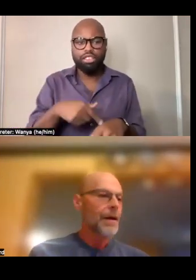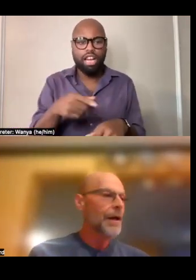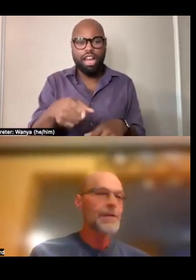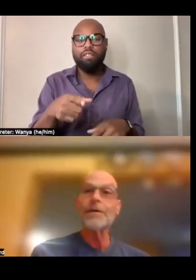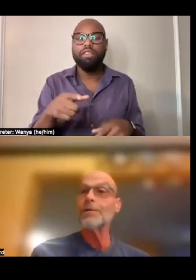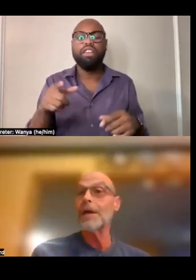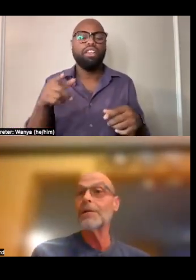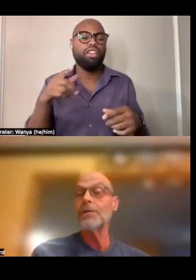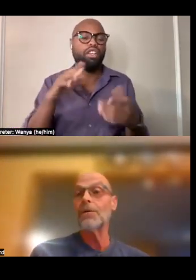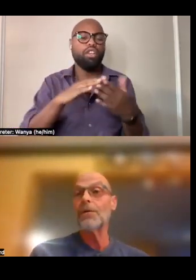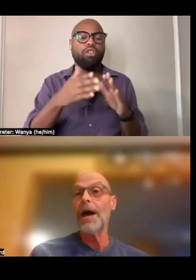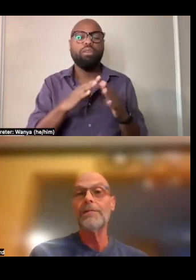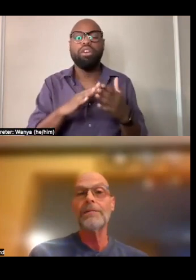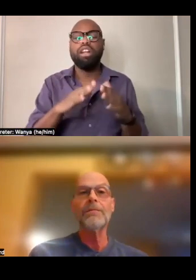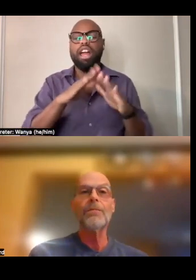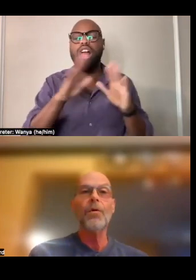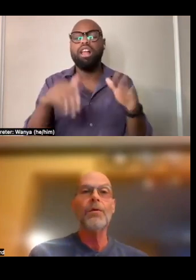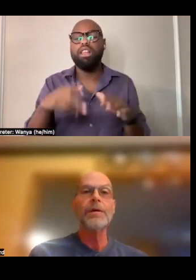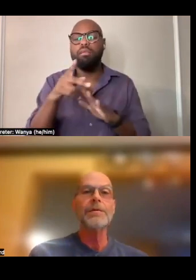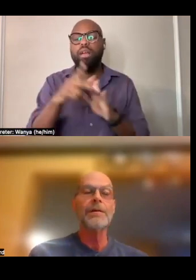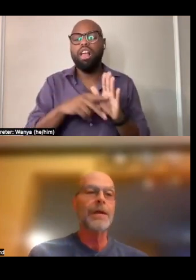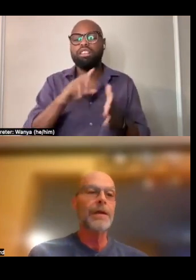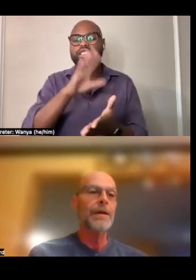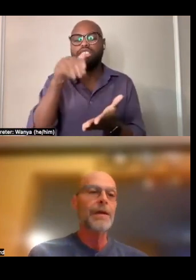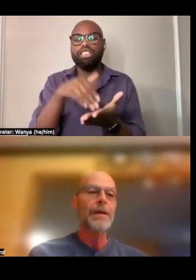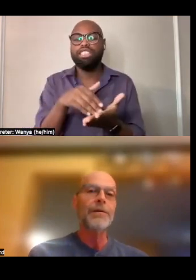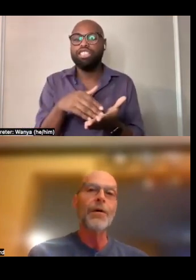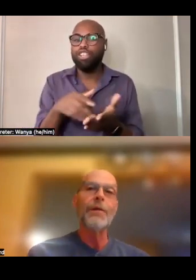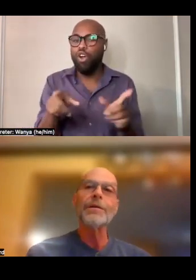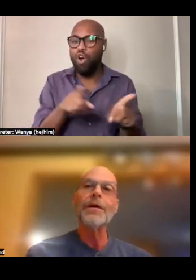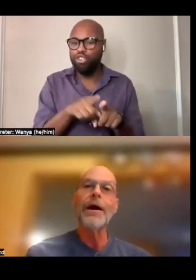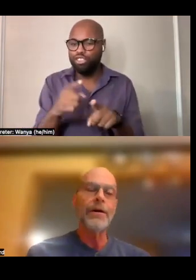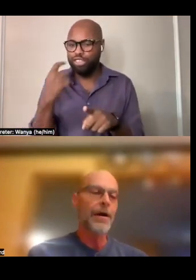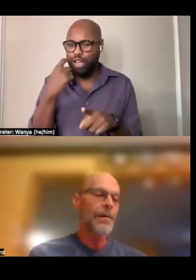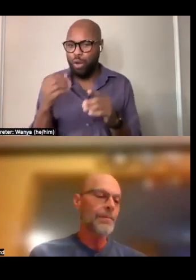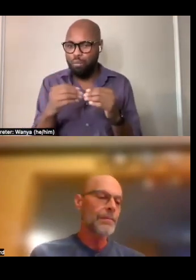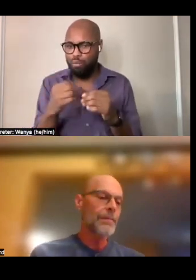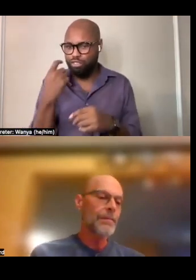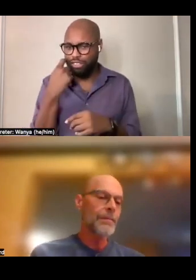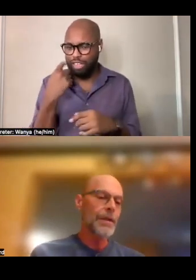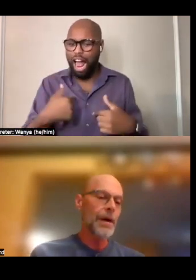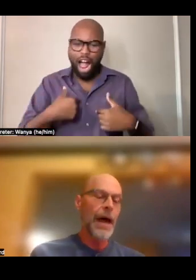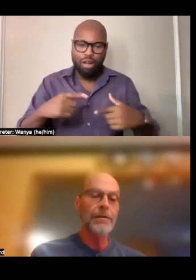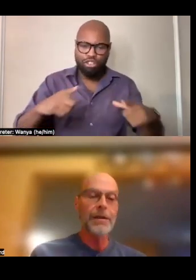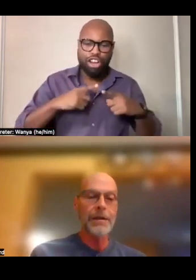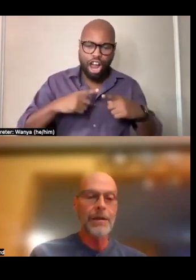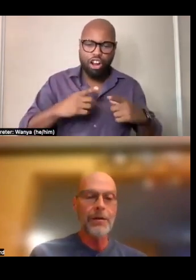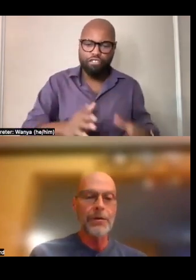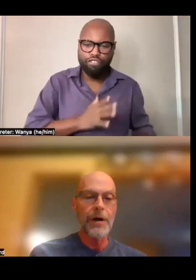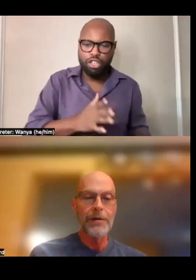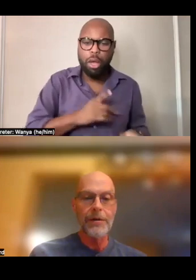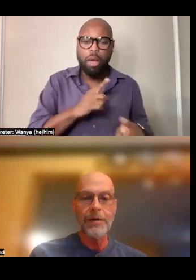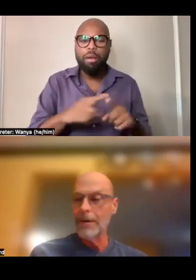and I guess I should say too, that more recently, even though I retired, I'm the Acting Interim Director